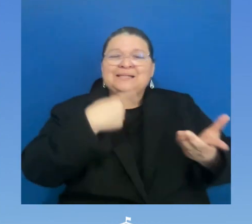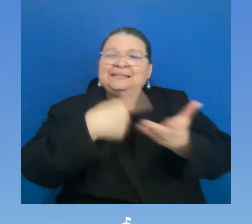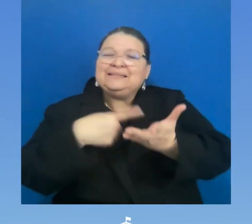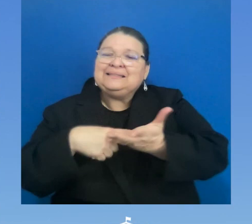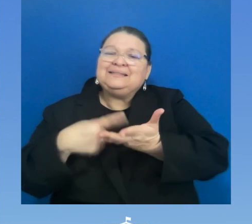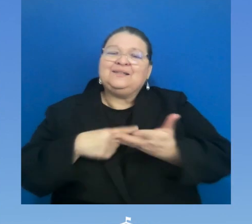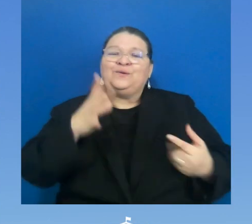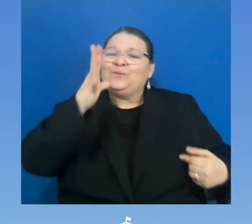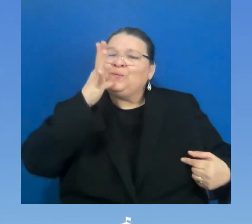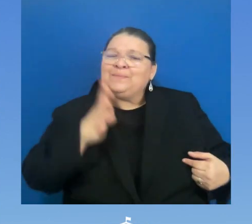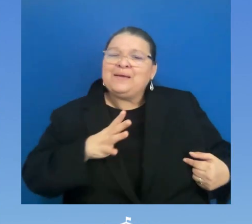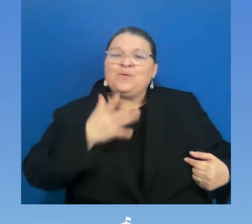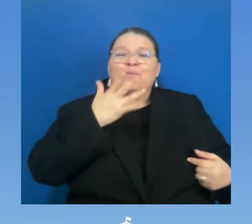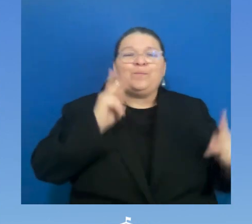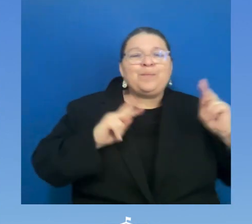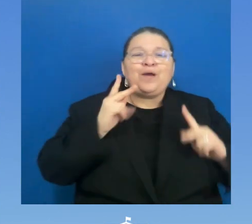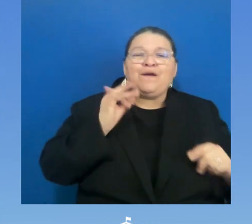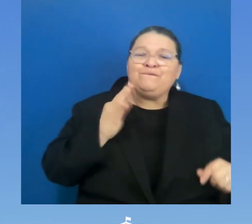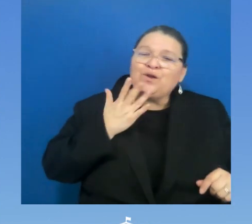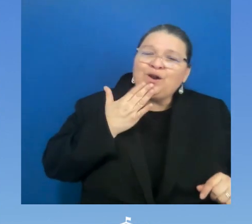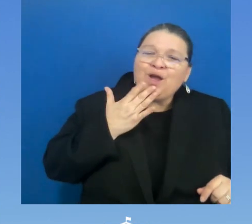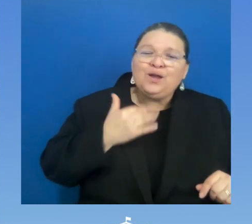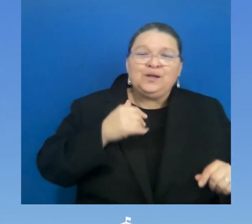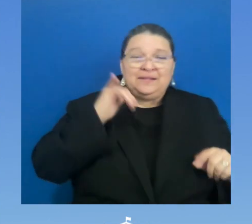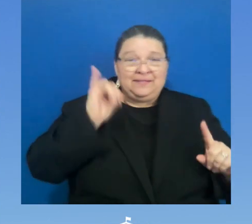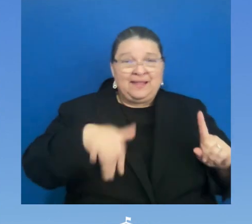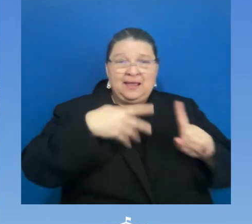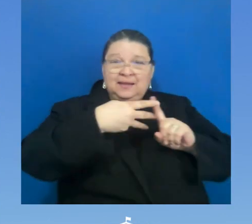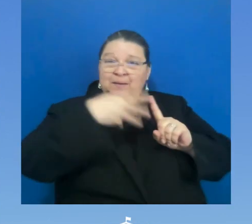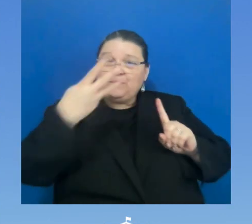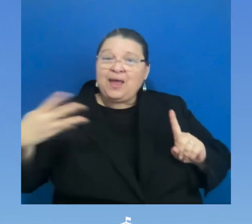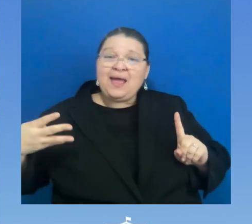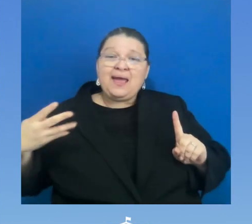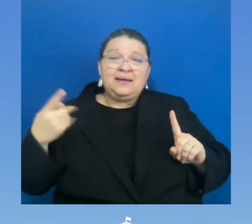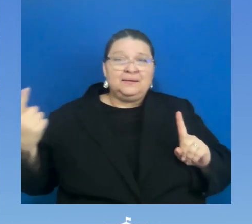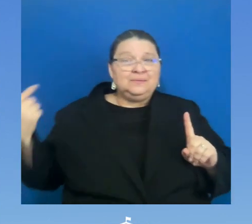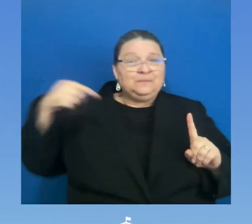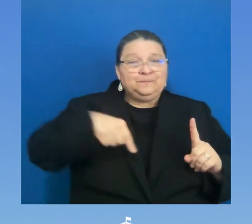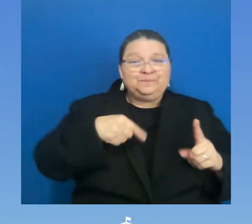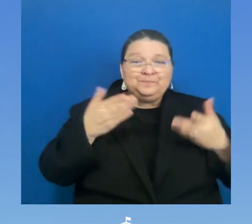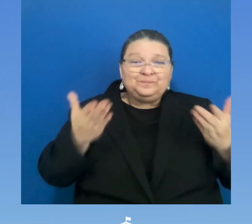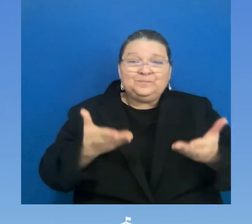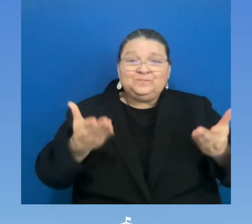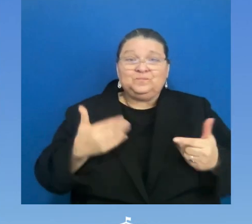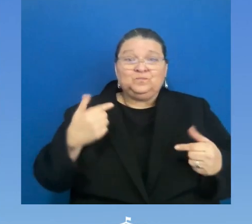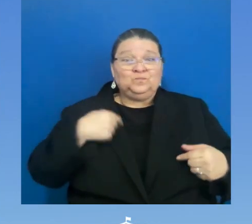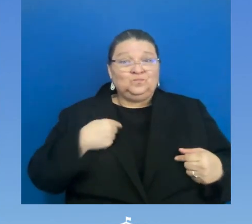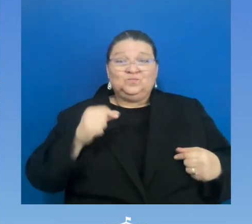and she came here at a very young age and had nothing. She had her and her aunt was here. And I think about making sure that in my role,